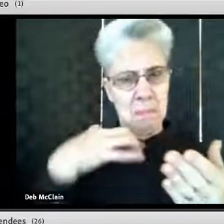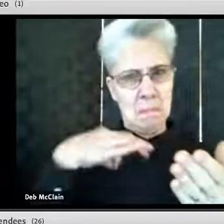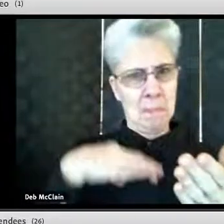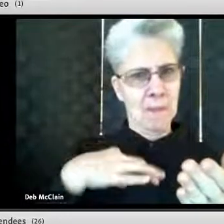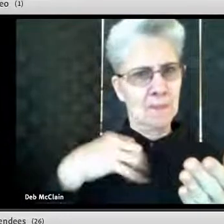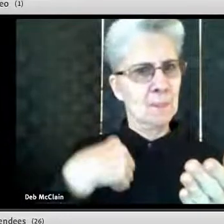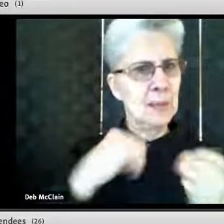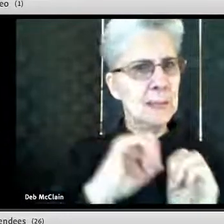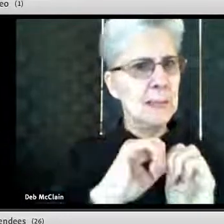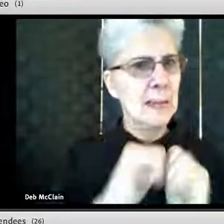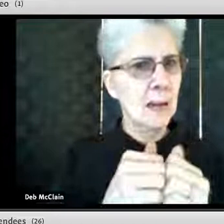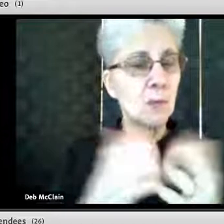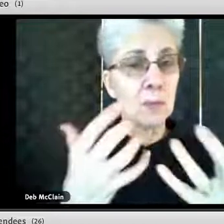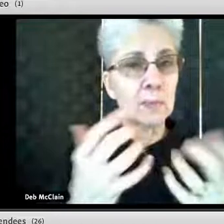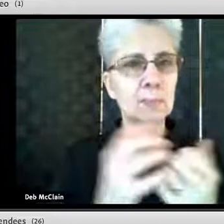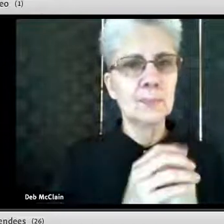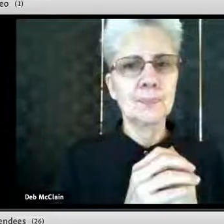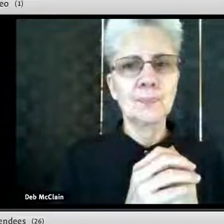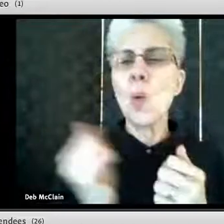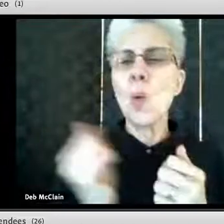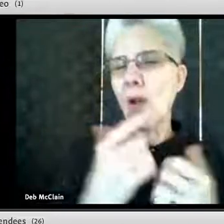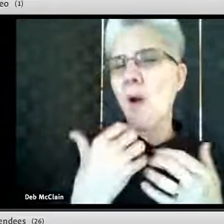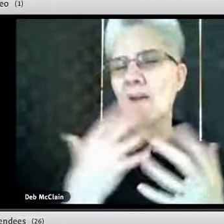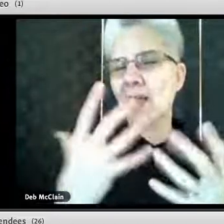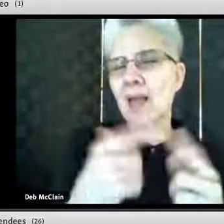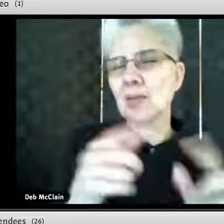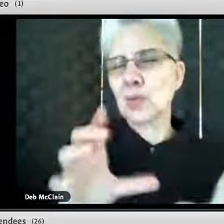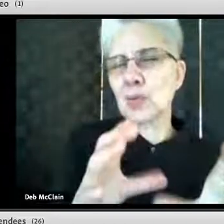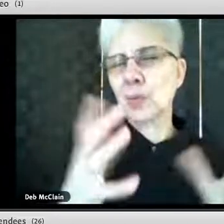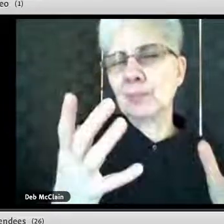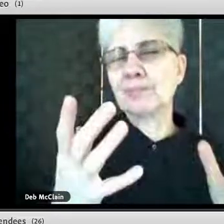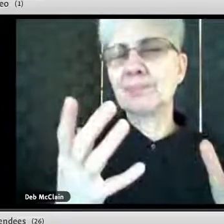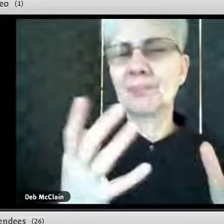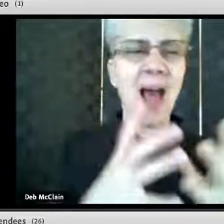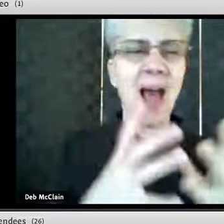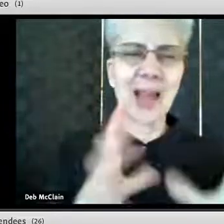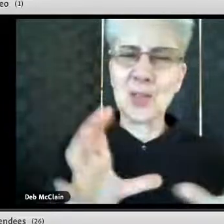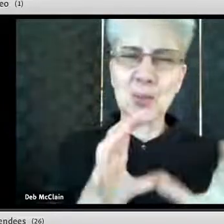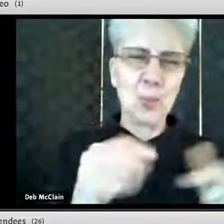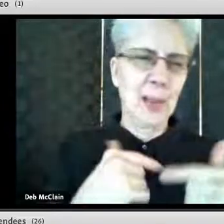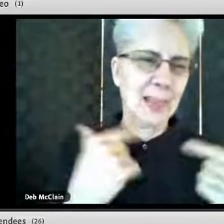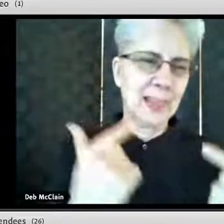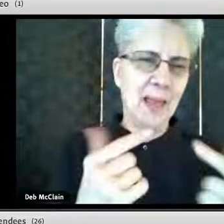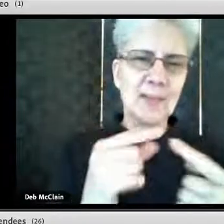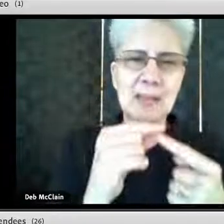because we all have a lot to do. A lot to do in life, especially at work.